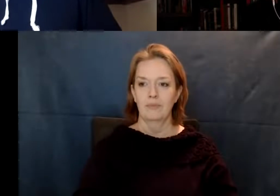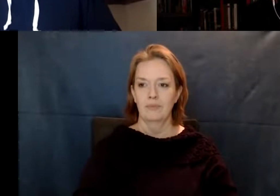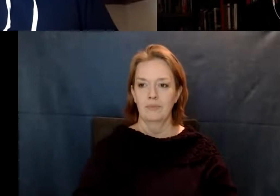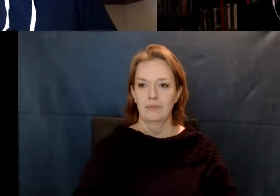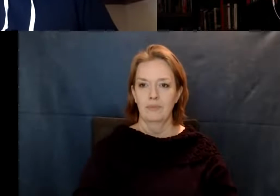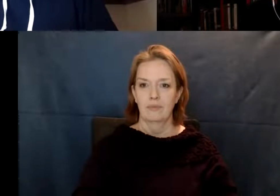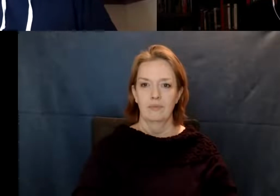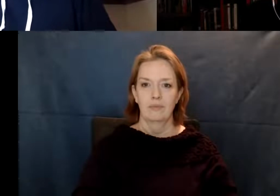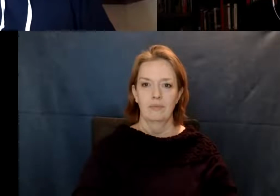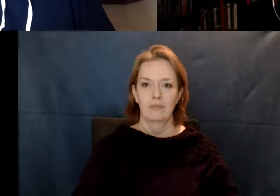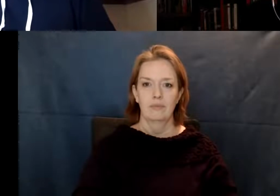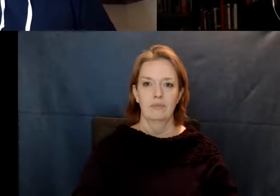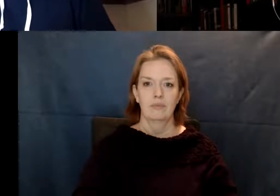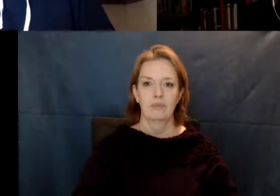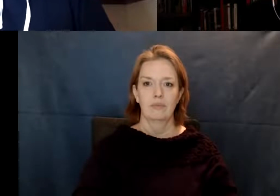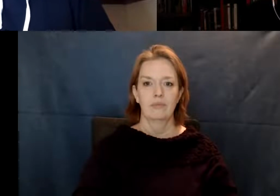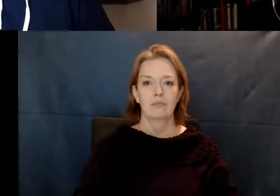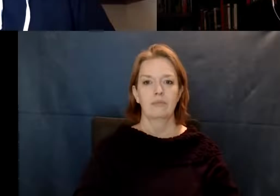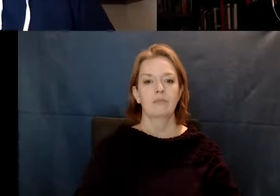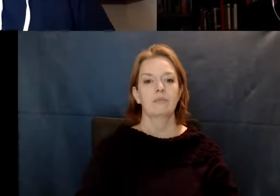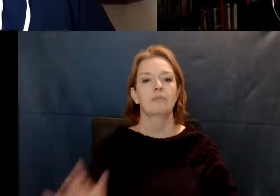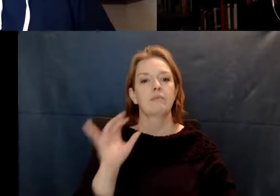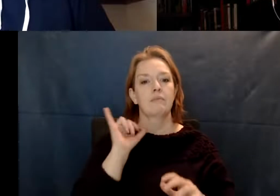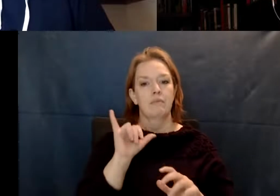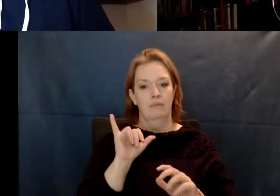Docked at a lake that the people don't attend